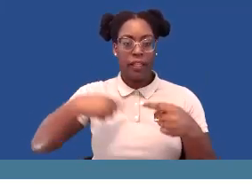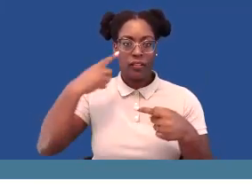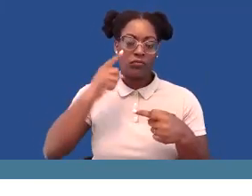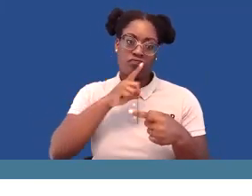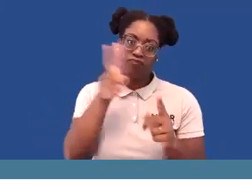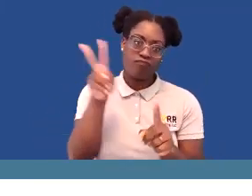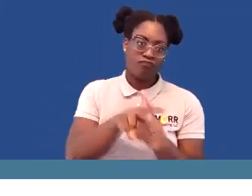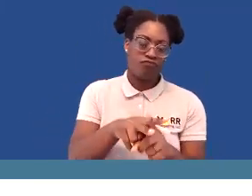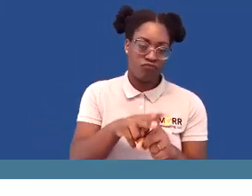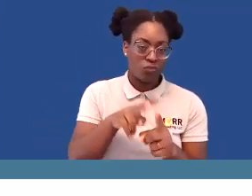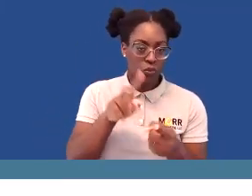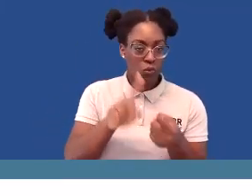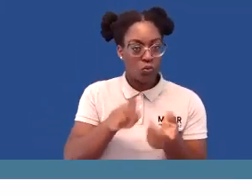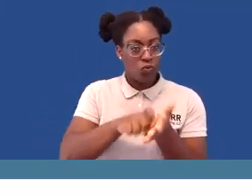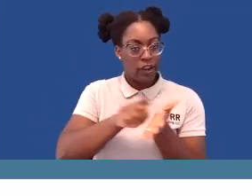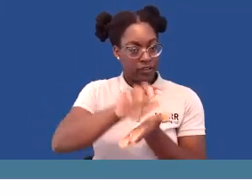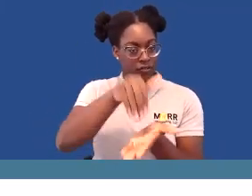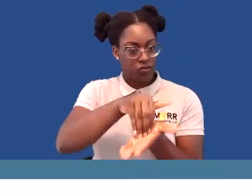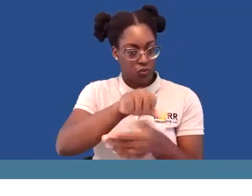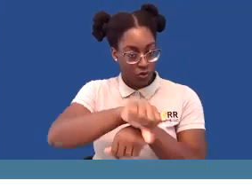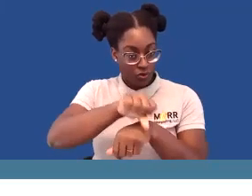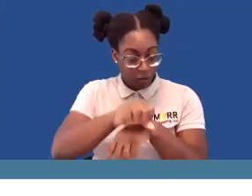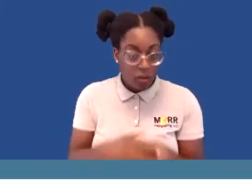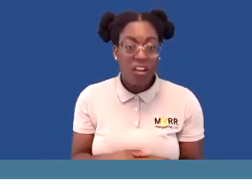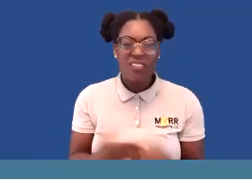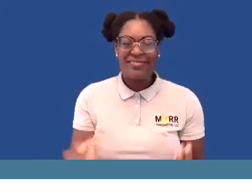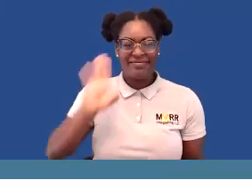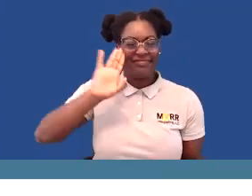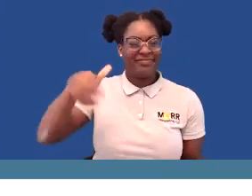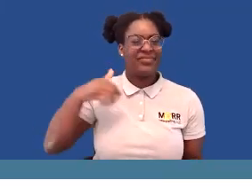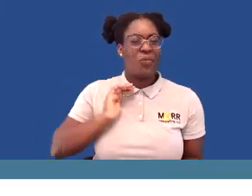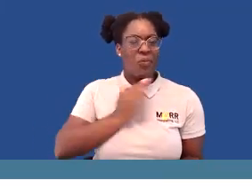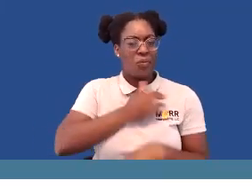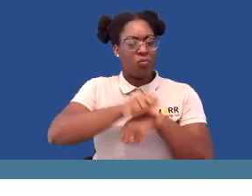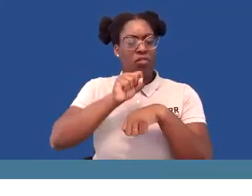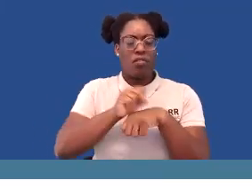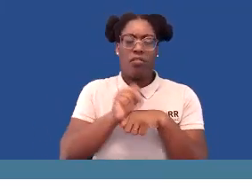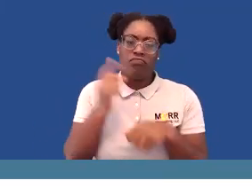we know that we are constantly evolving in our work, trying to refine in our work